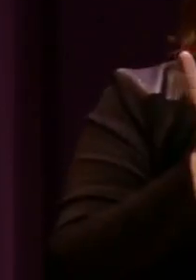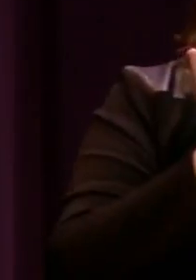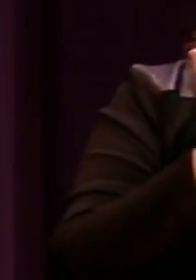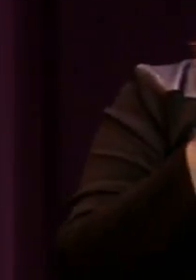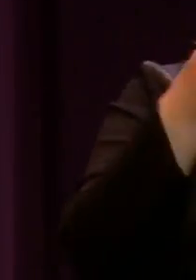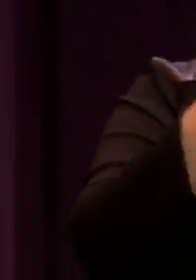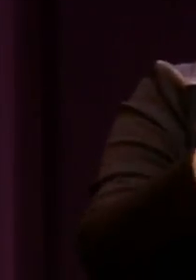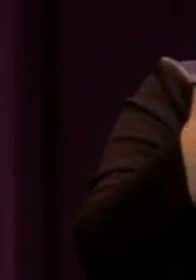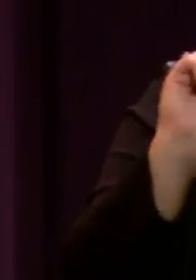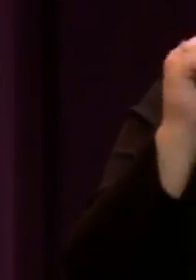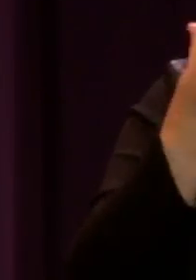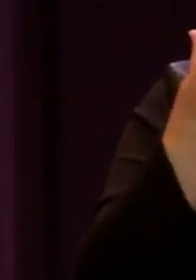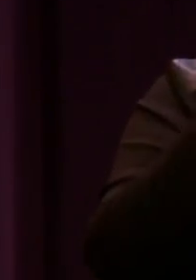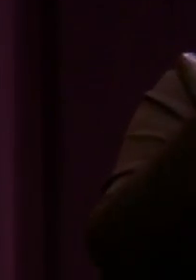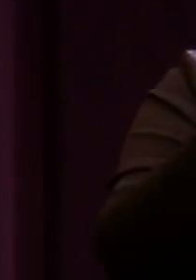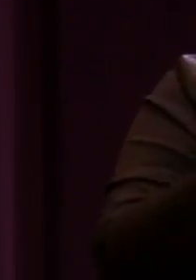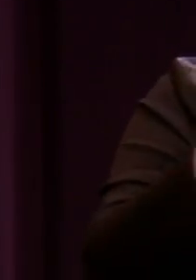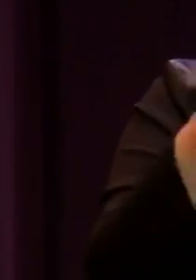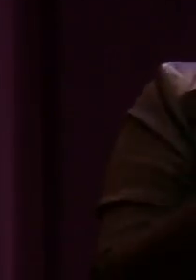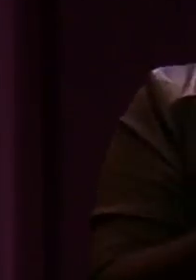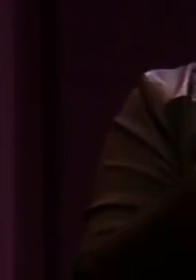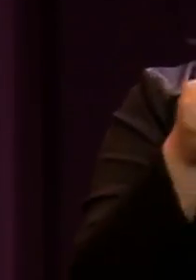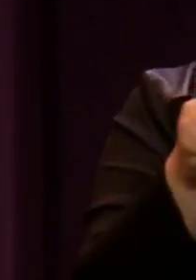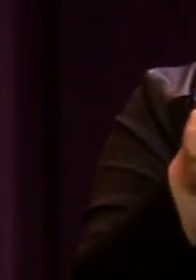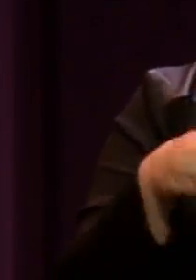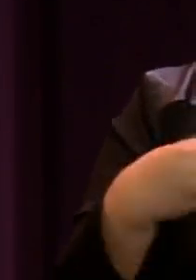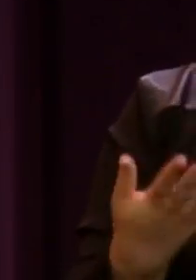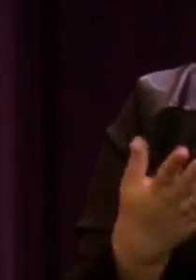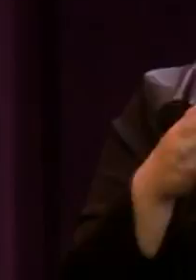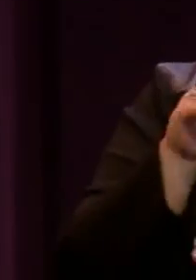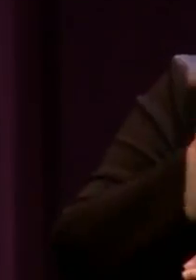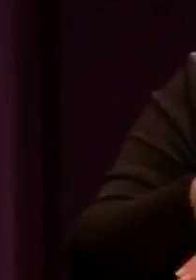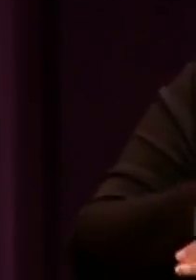IS TAKING PART IN THE PROCESS TO PROVIDE THE ASSISTANCE NECESSARY